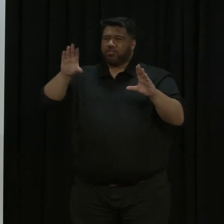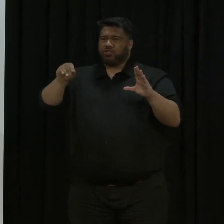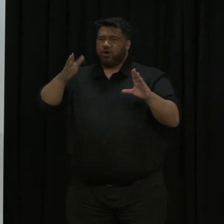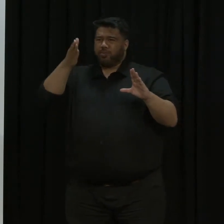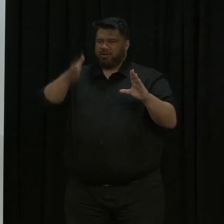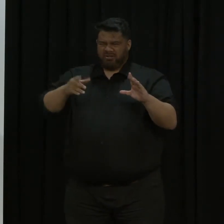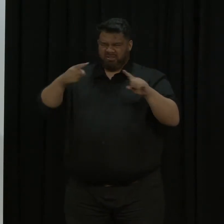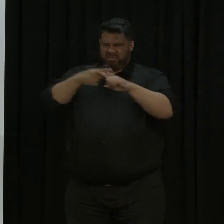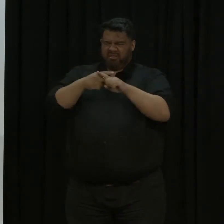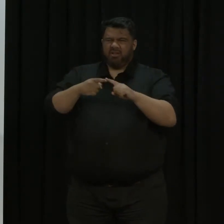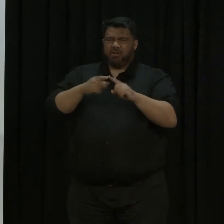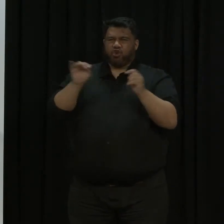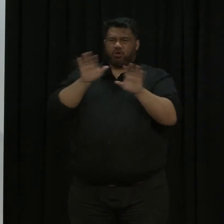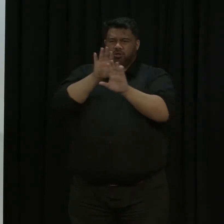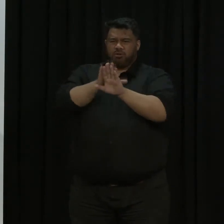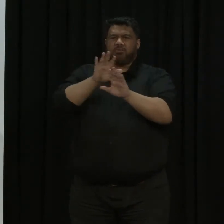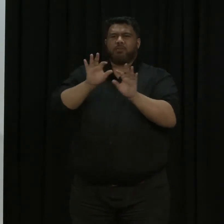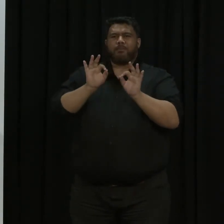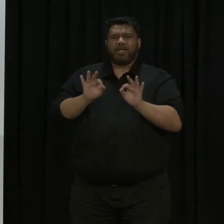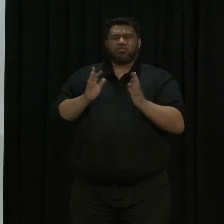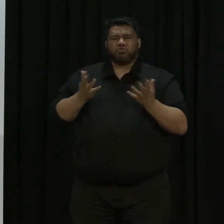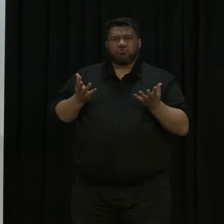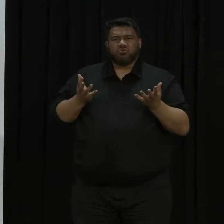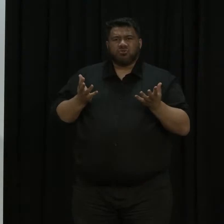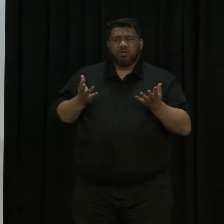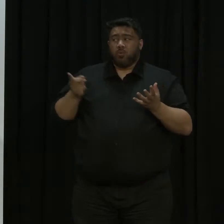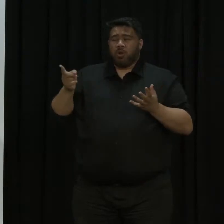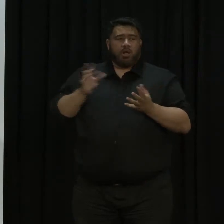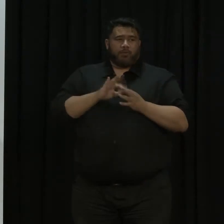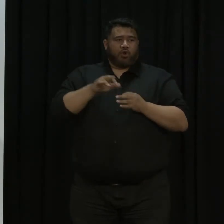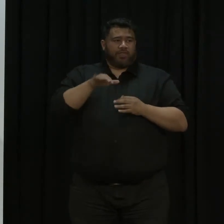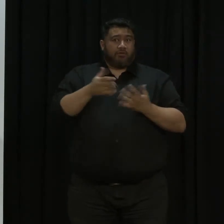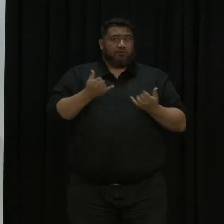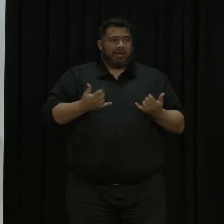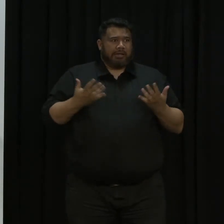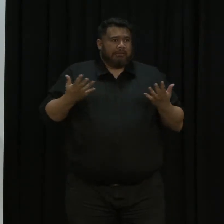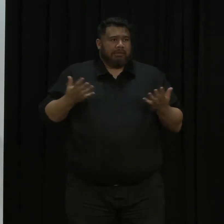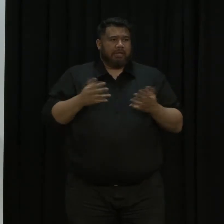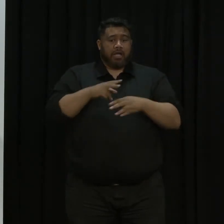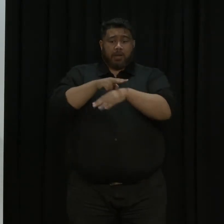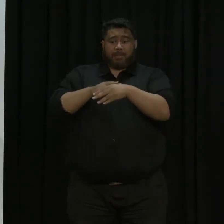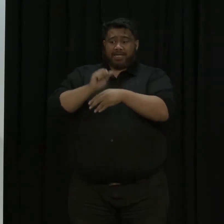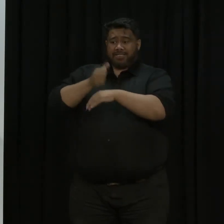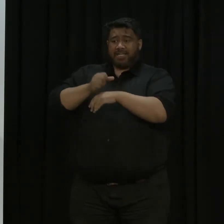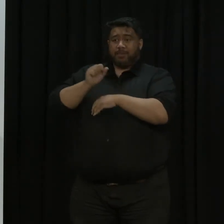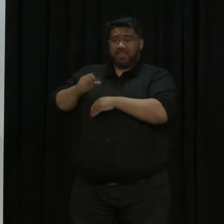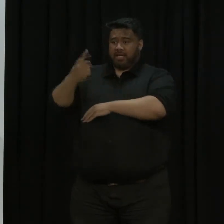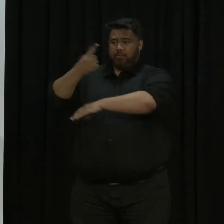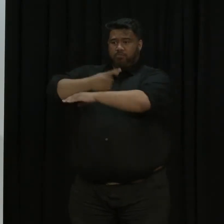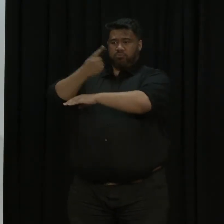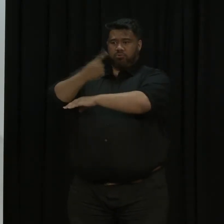not spoken to, and why does the map and the stop point, why are